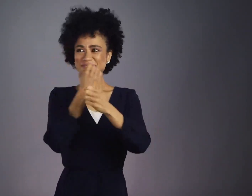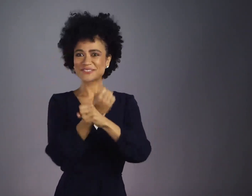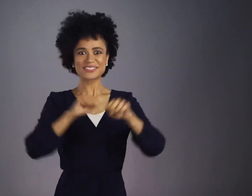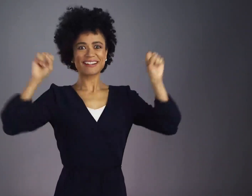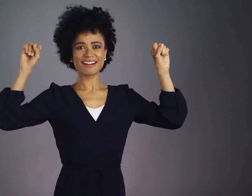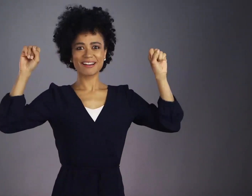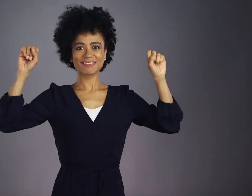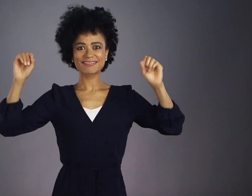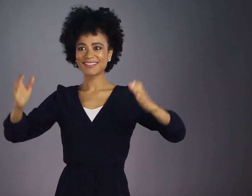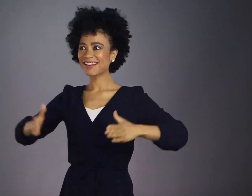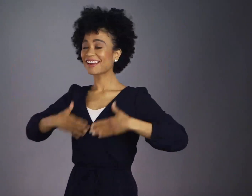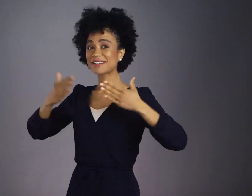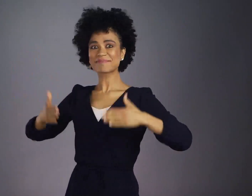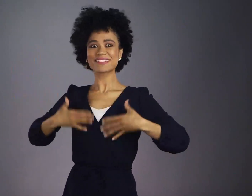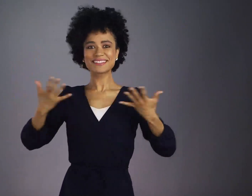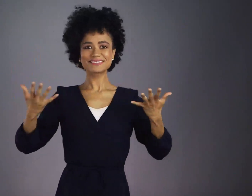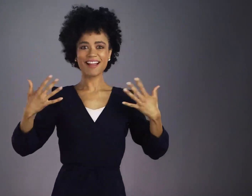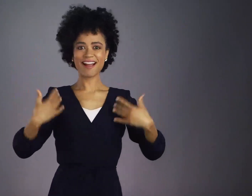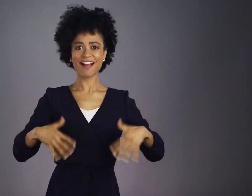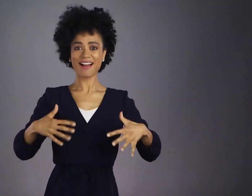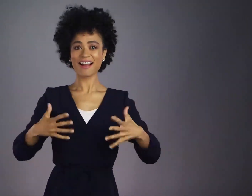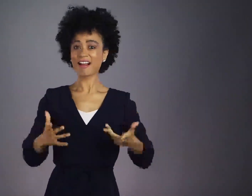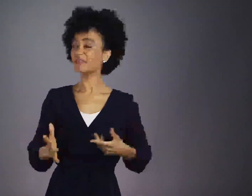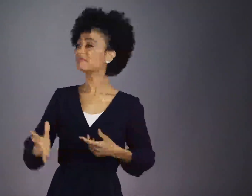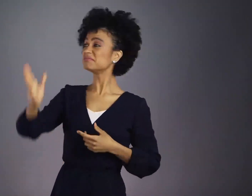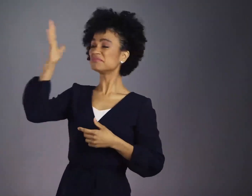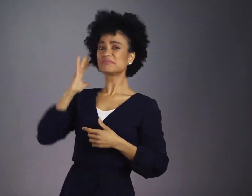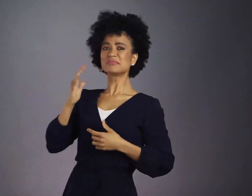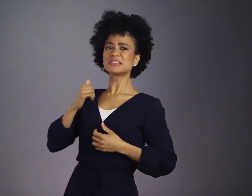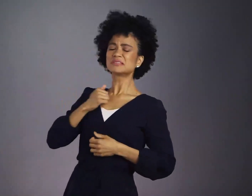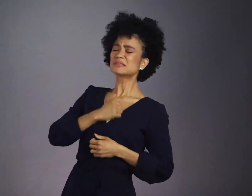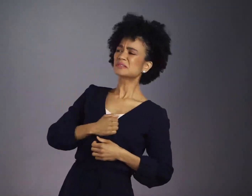We are going to know a new freedom and a new happiness.